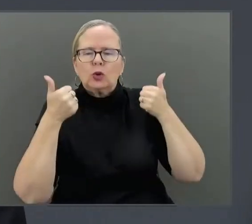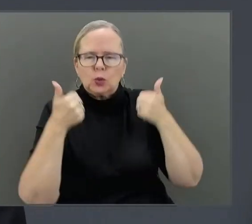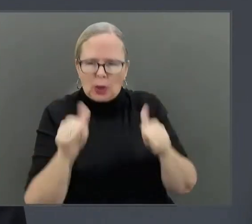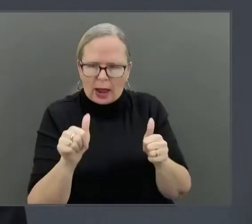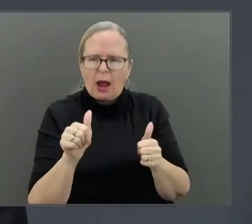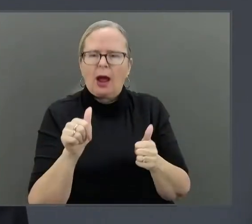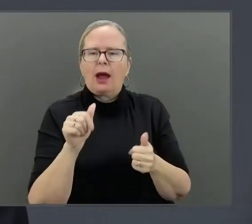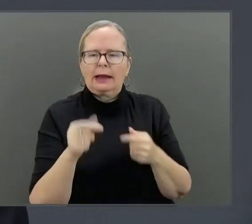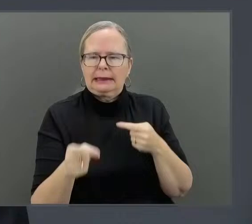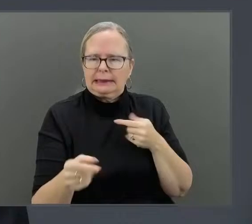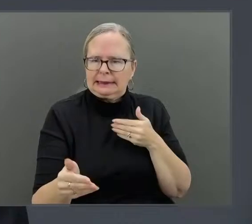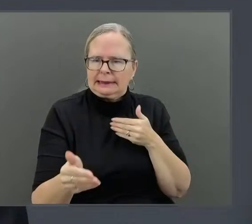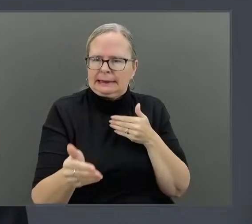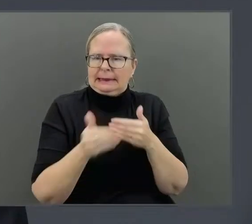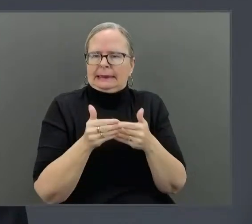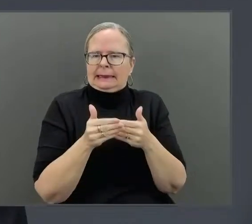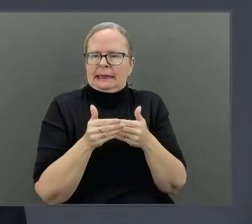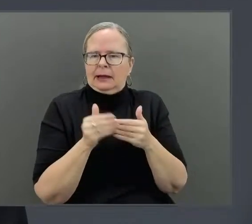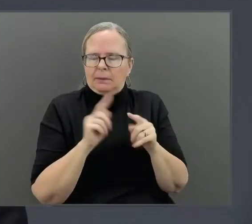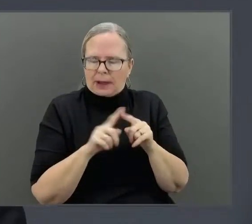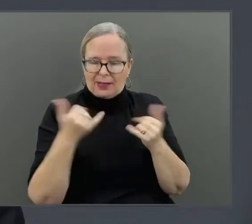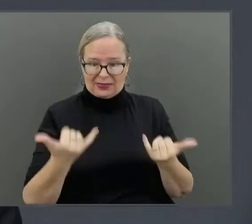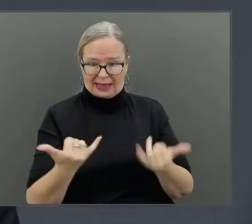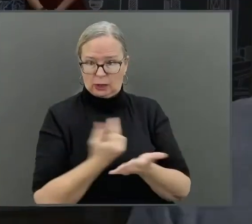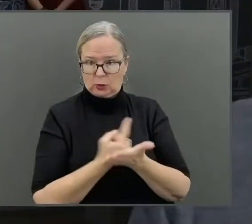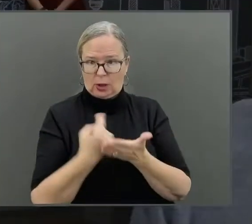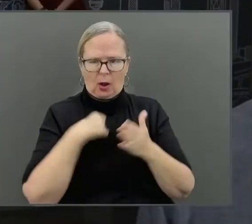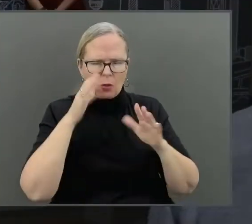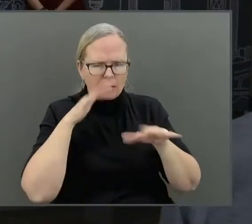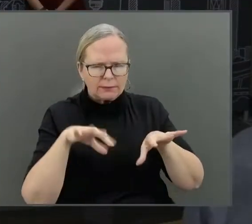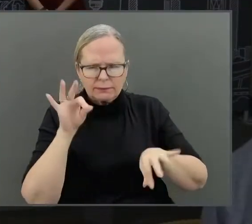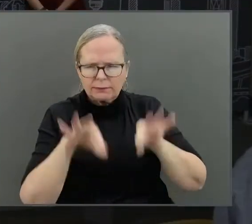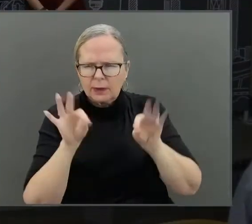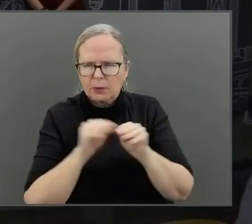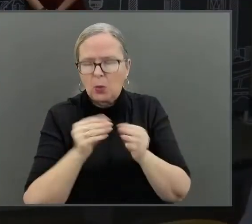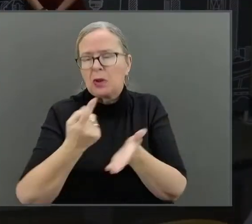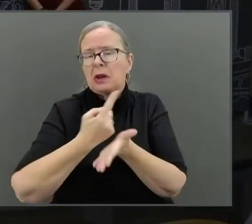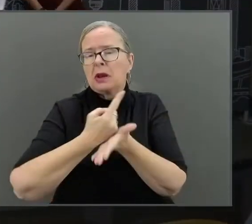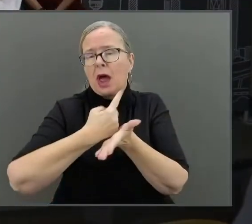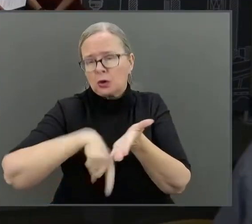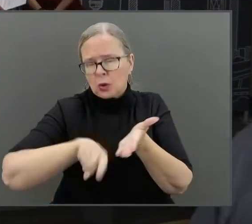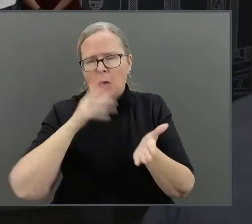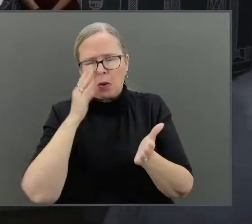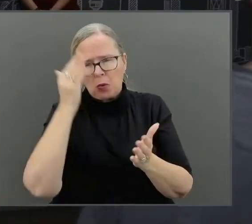we'll come back next week with an update on the timeline yes sorry can I just clarify the